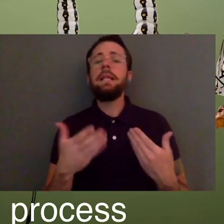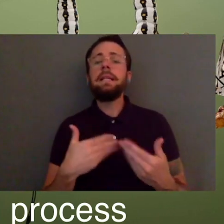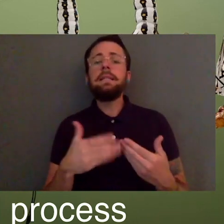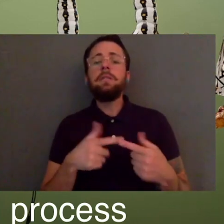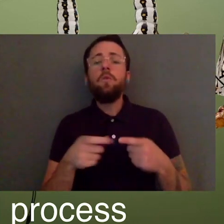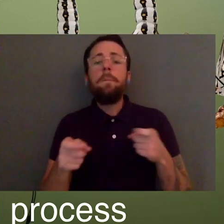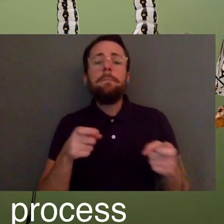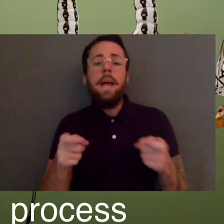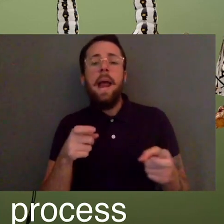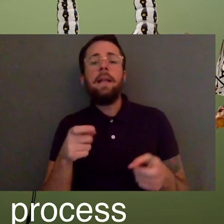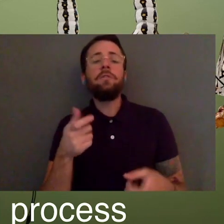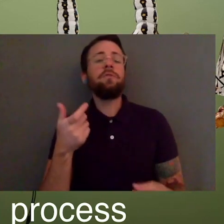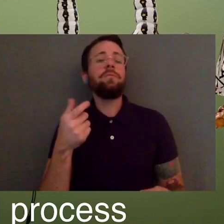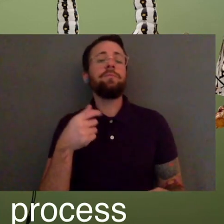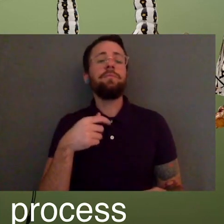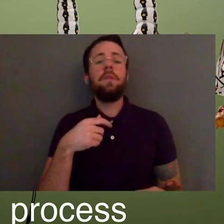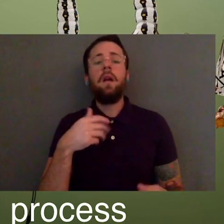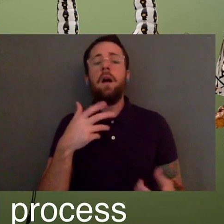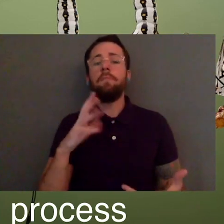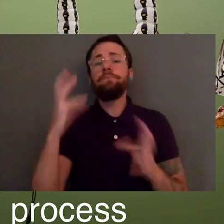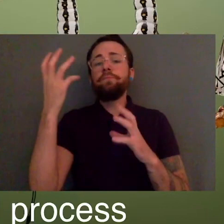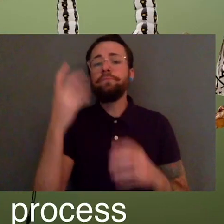management issue, rather, this may be more difficult for you.